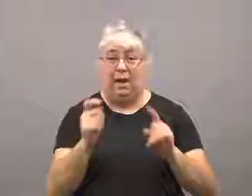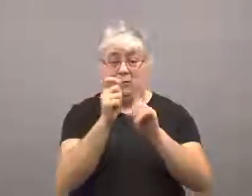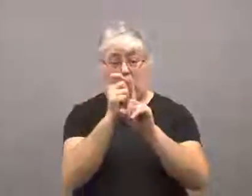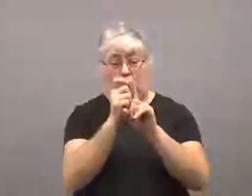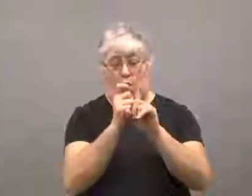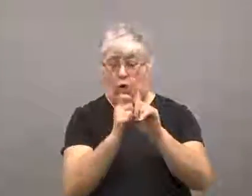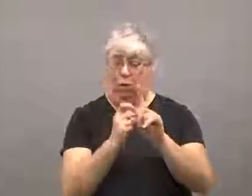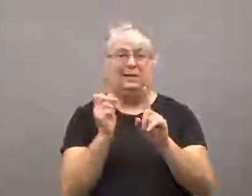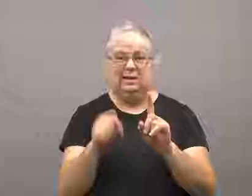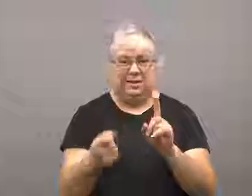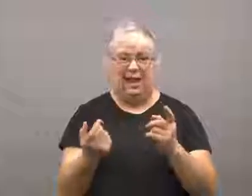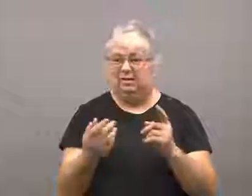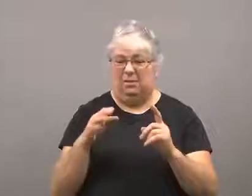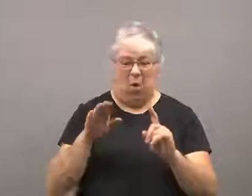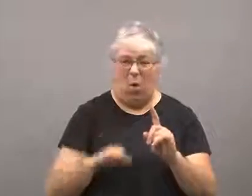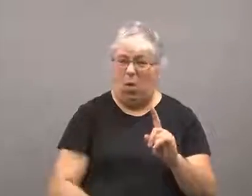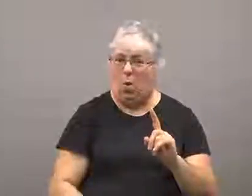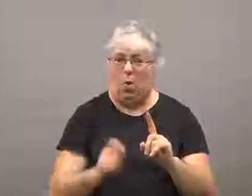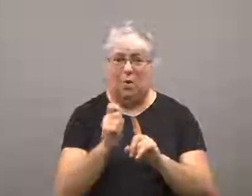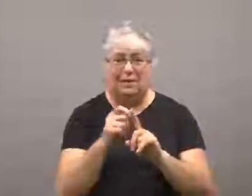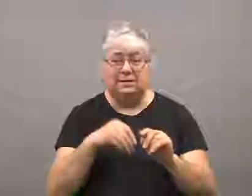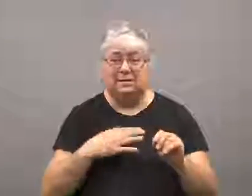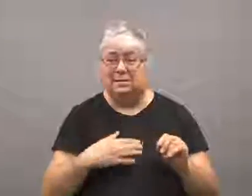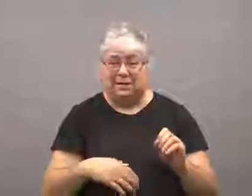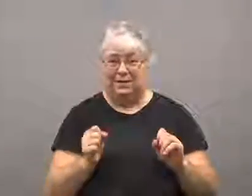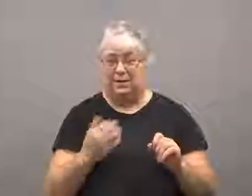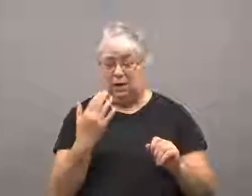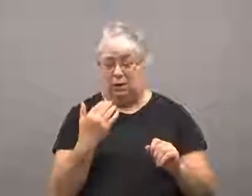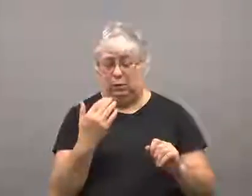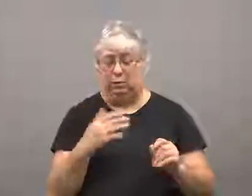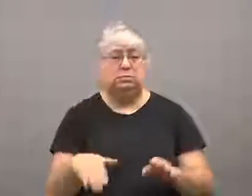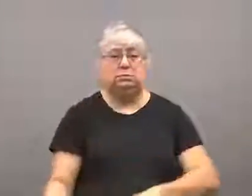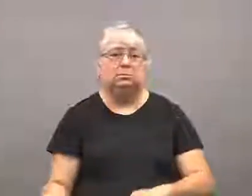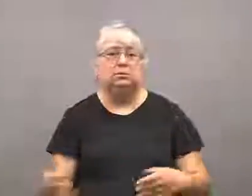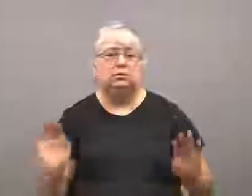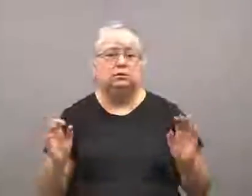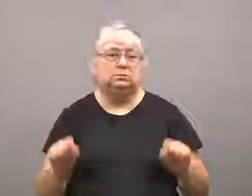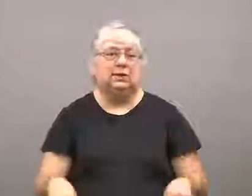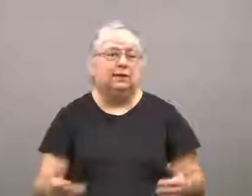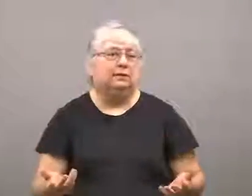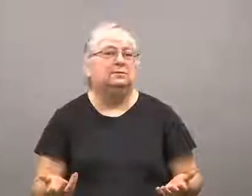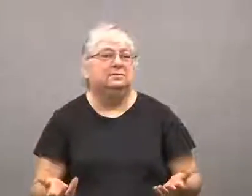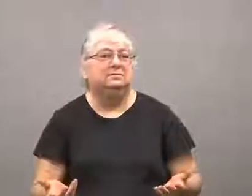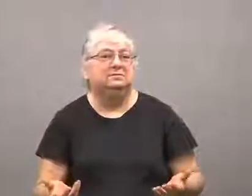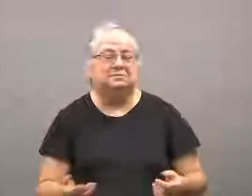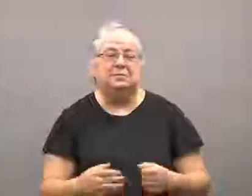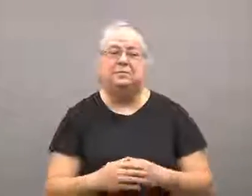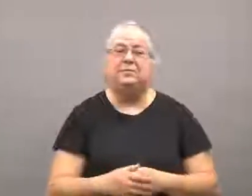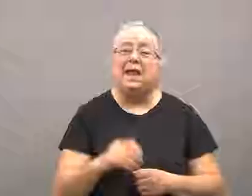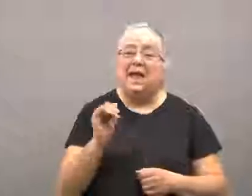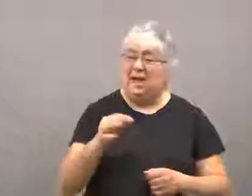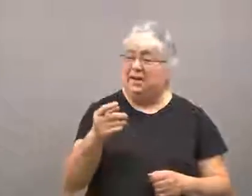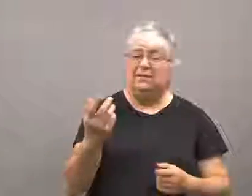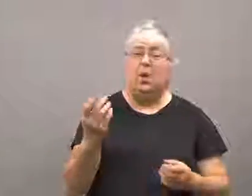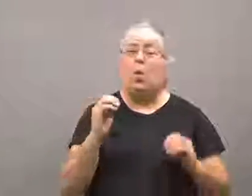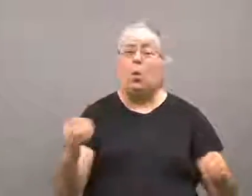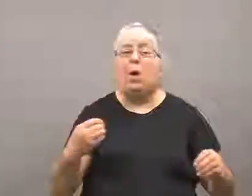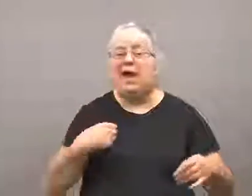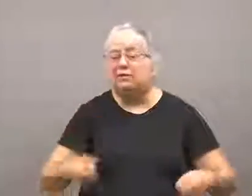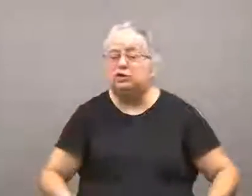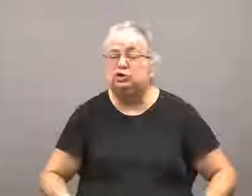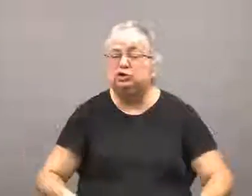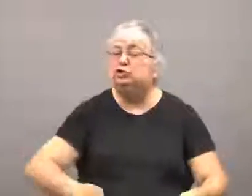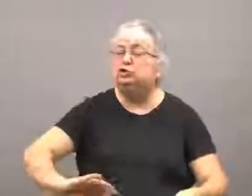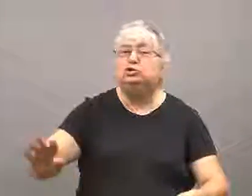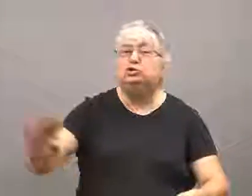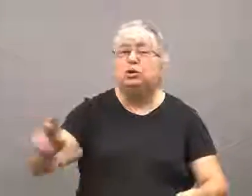If body temperature continues to drop, the person gets sleepy and dies.